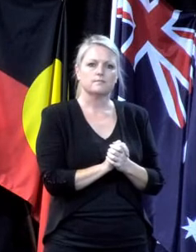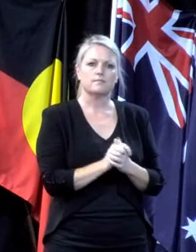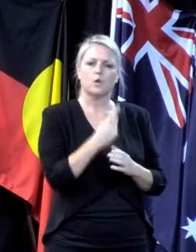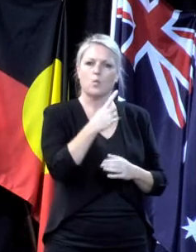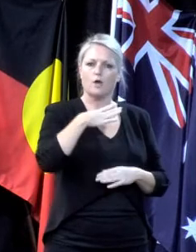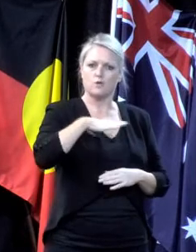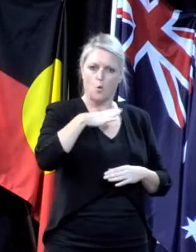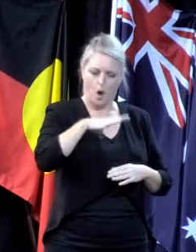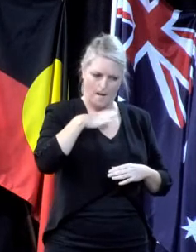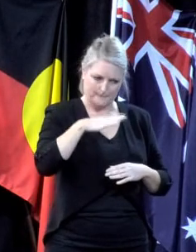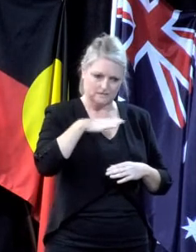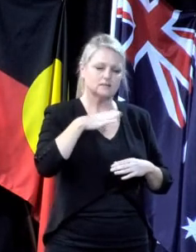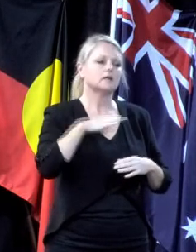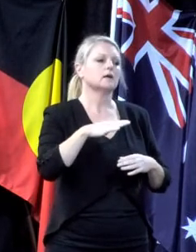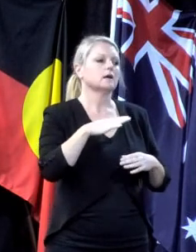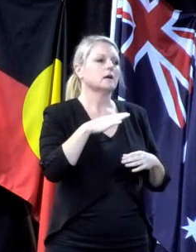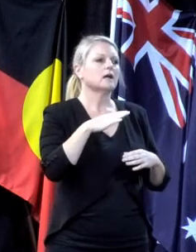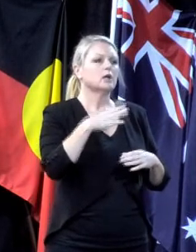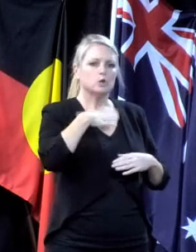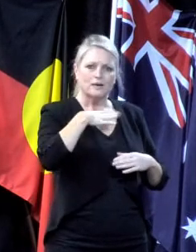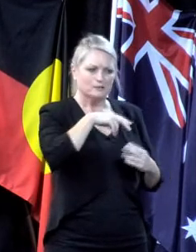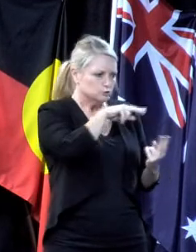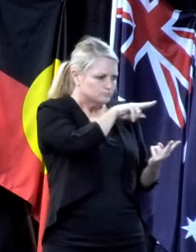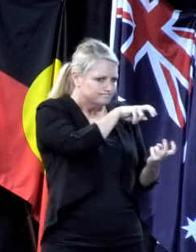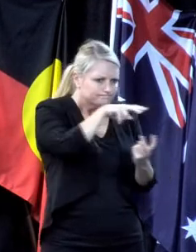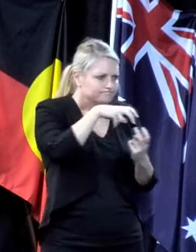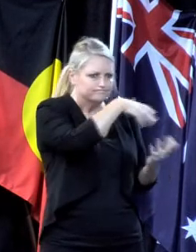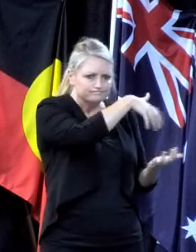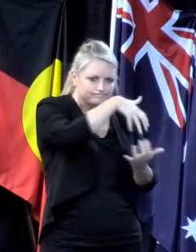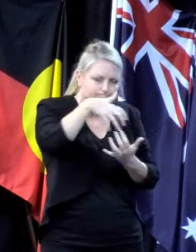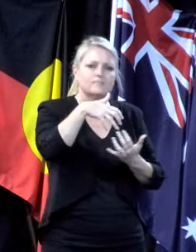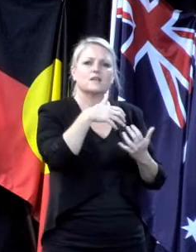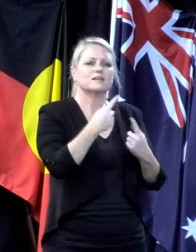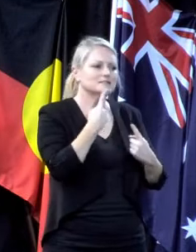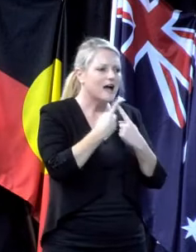is centred on a medical model deficit approach. So why is that problematic? MS SWANCUTT: Yes.